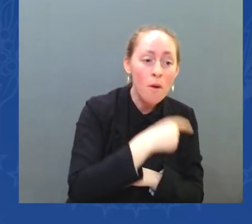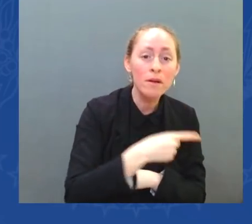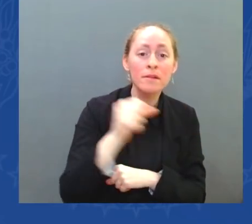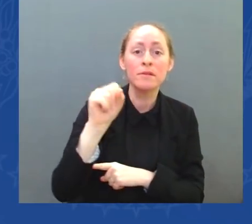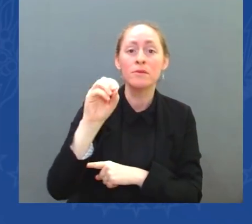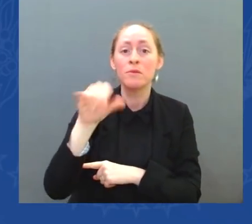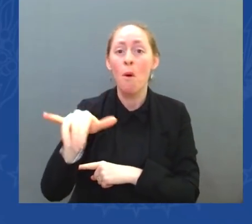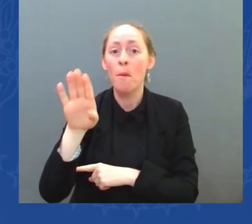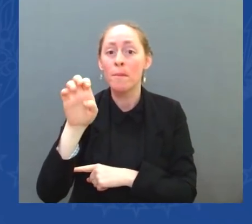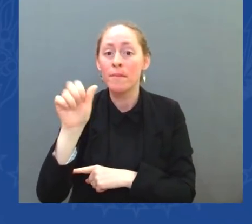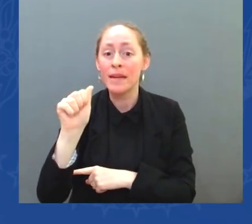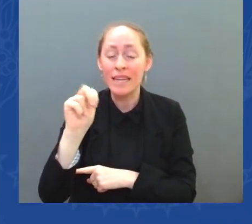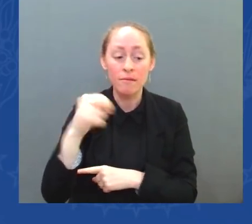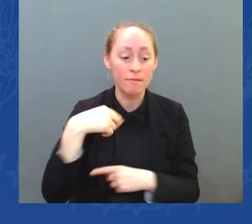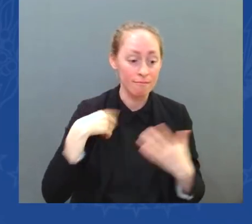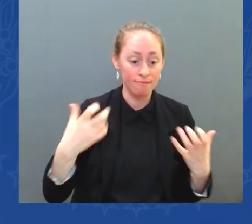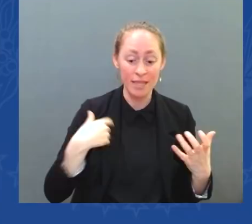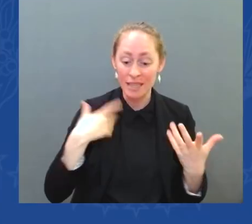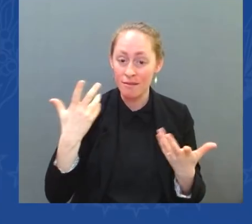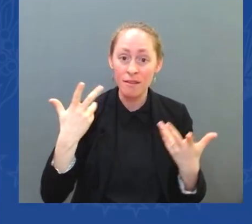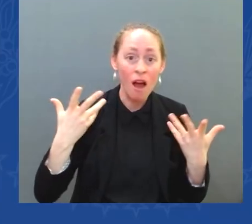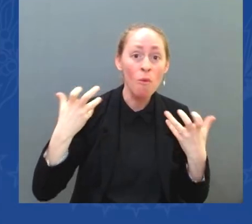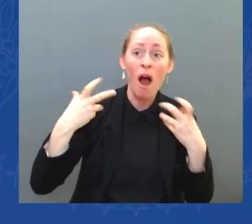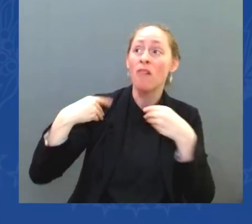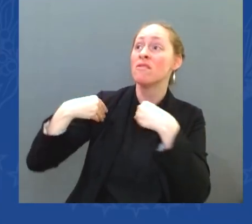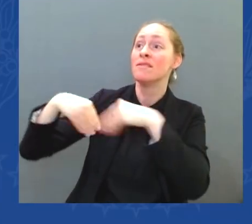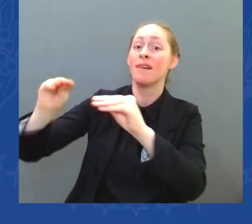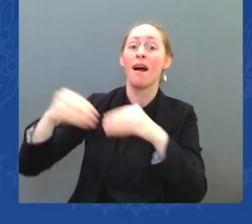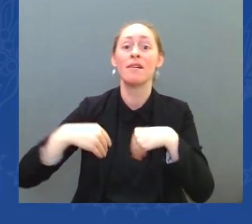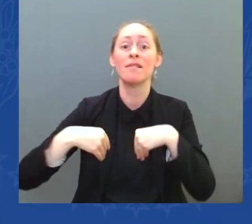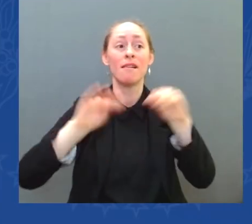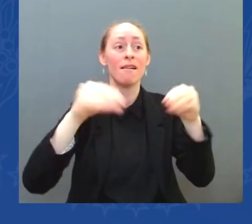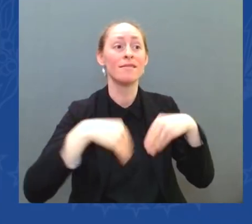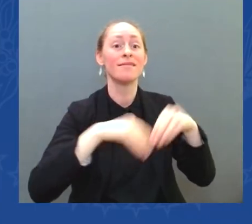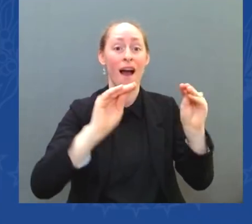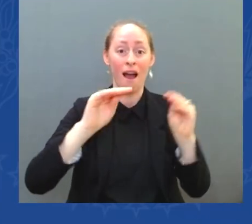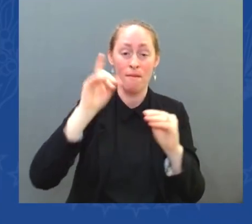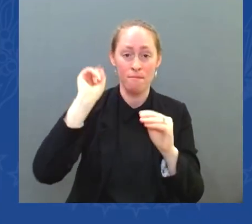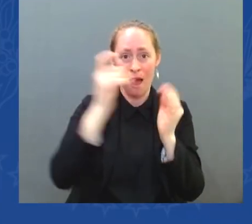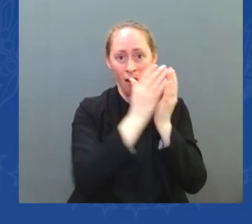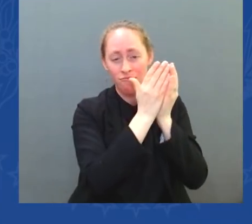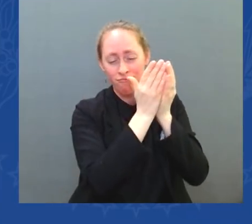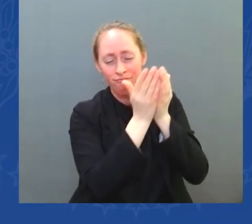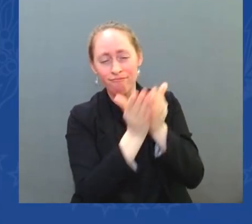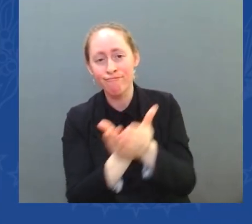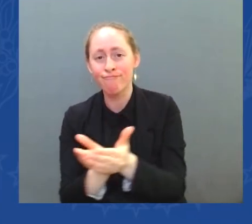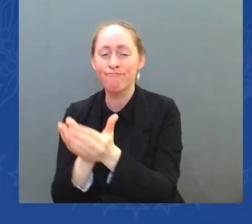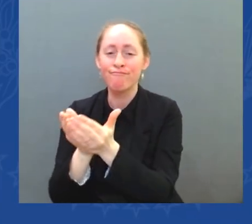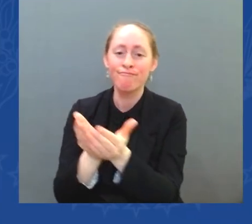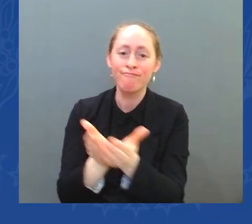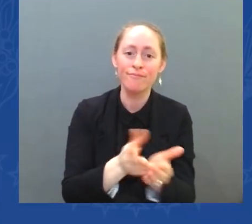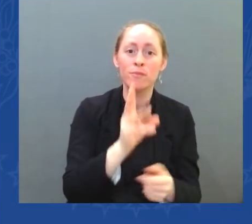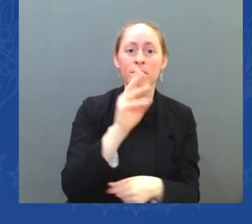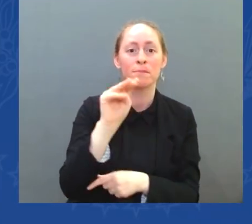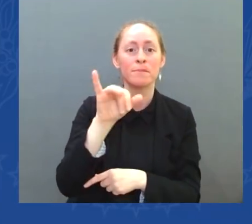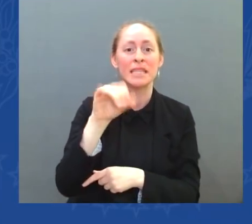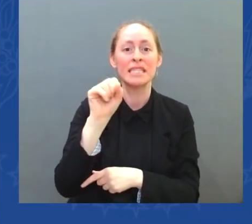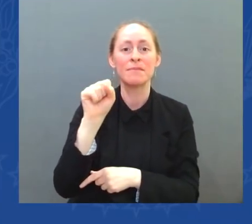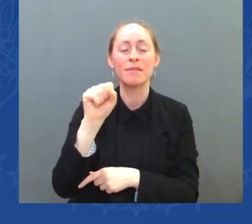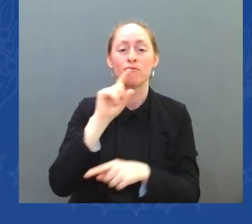And they were built in 1930 -- 1930s. Barges often need to be split into smaller groups